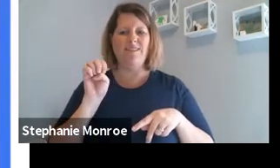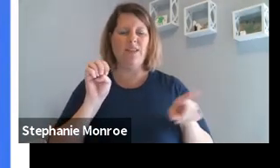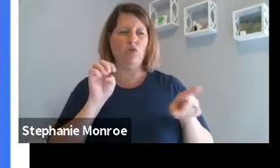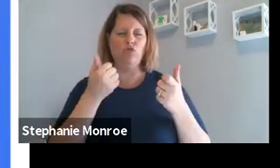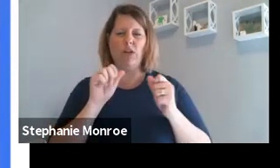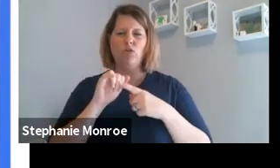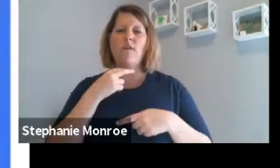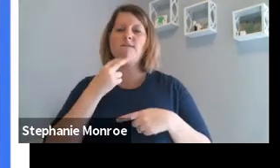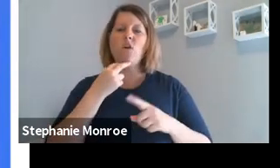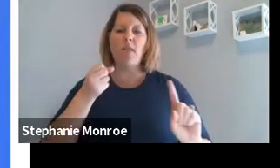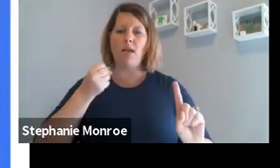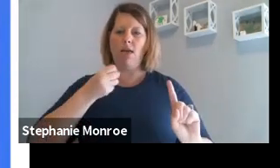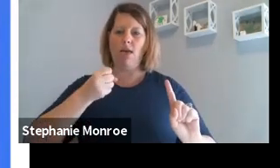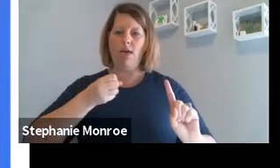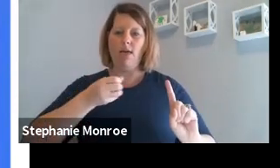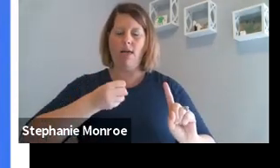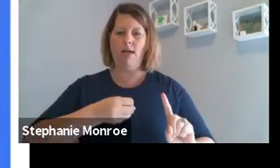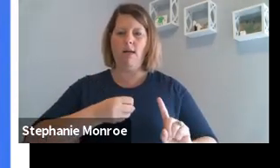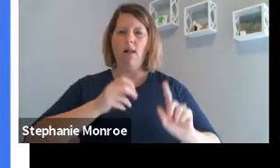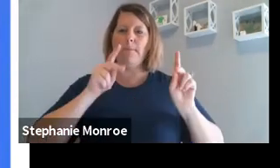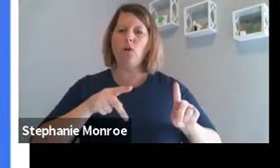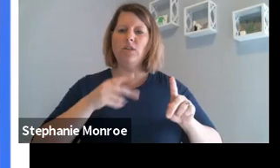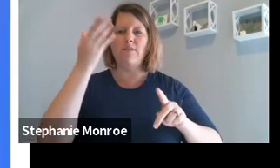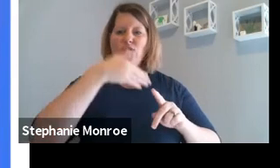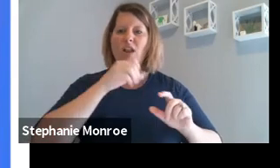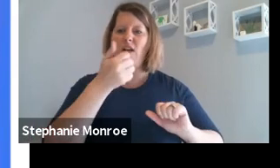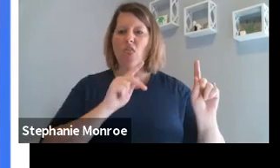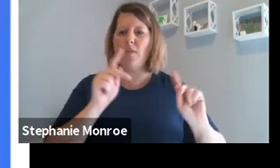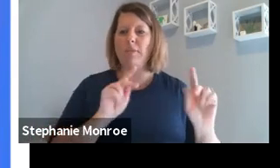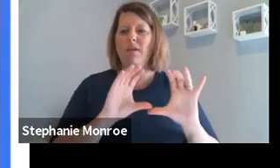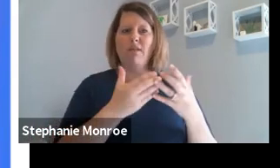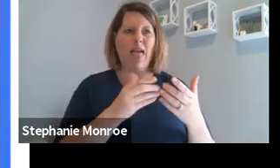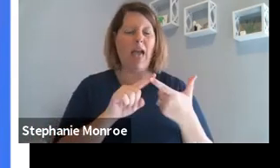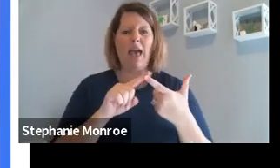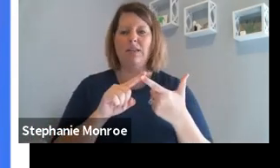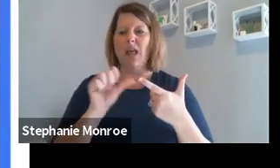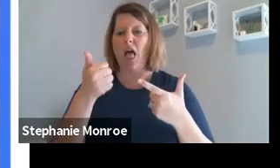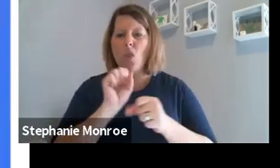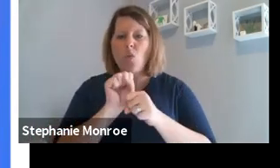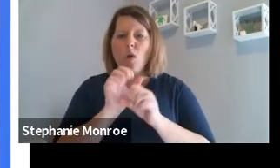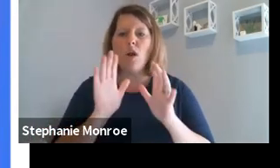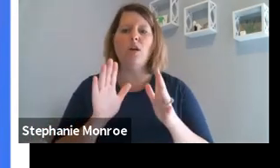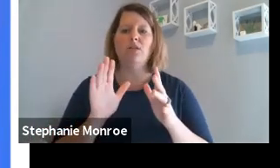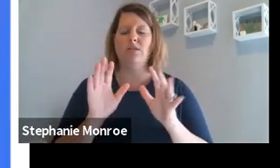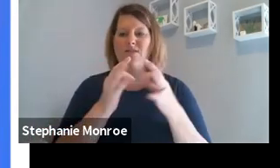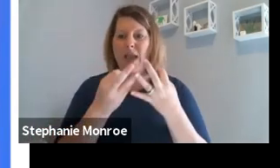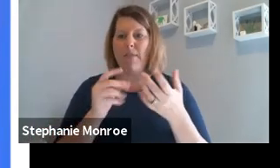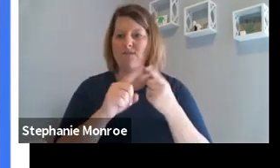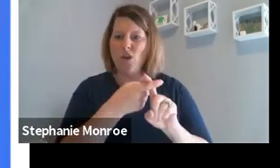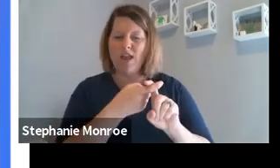in front of classmates, coworkers, family members, friends so that they get into a situation